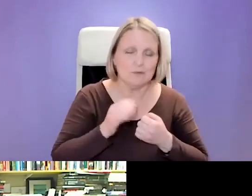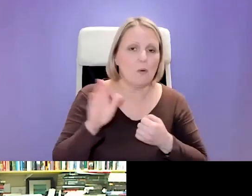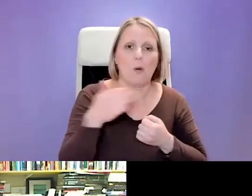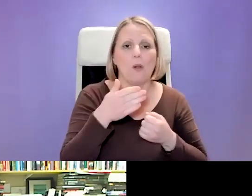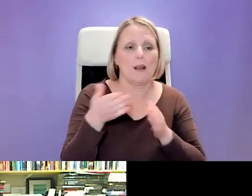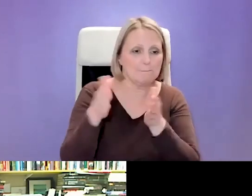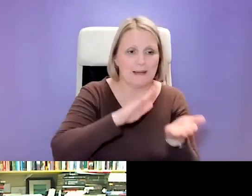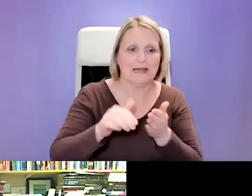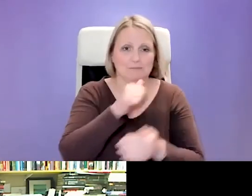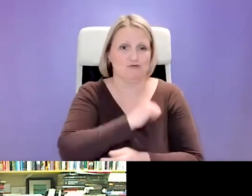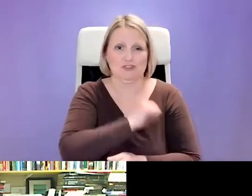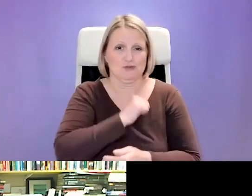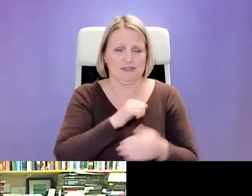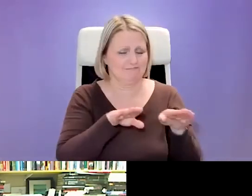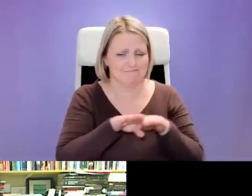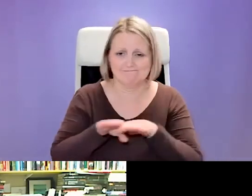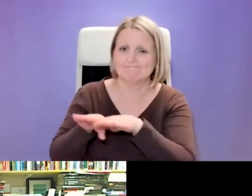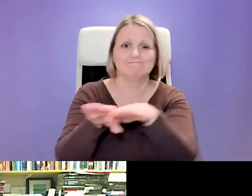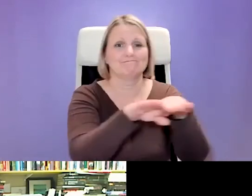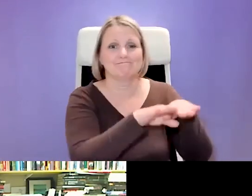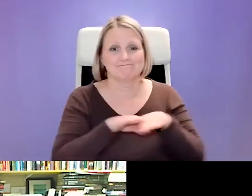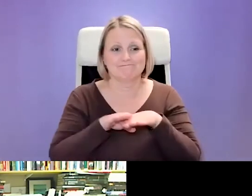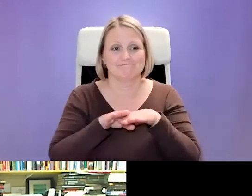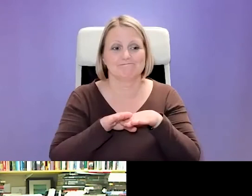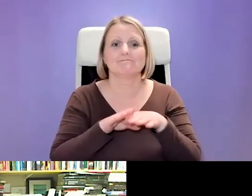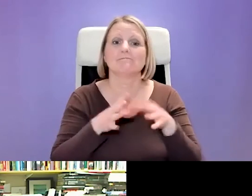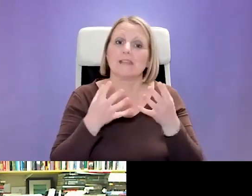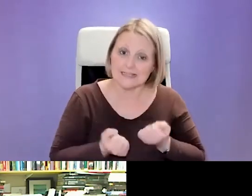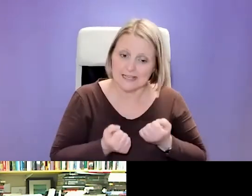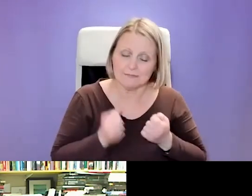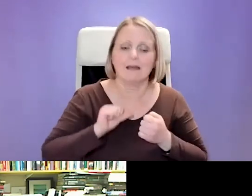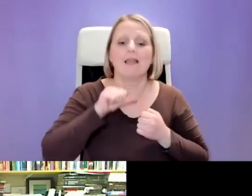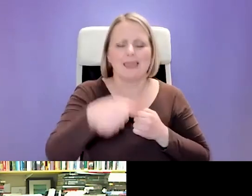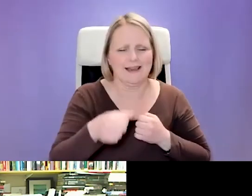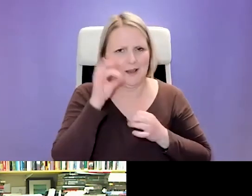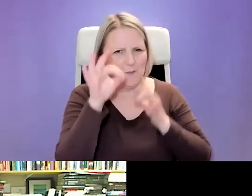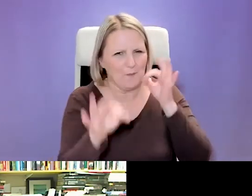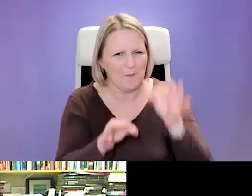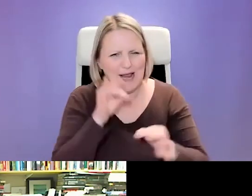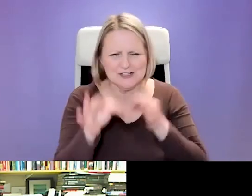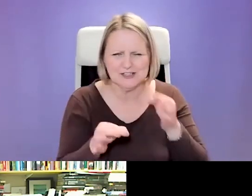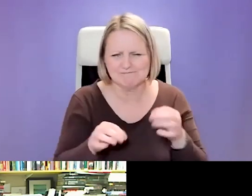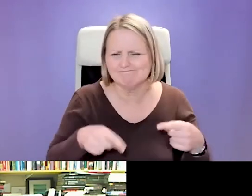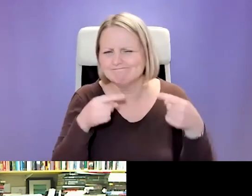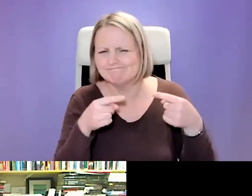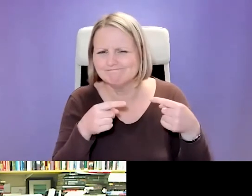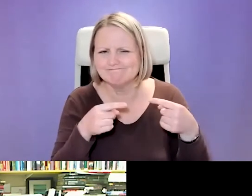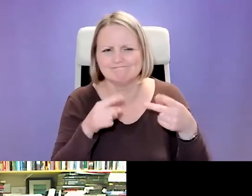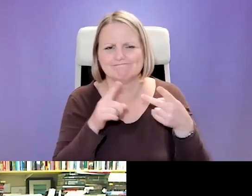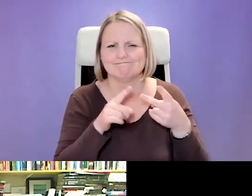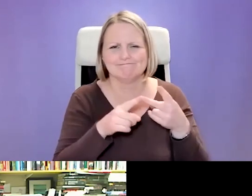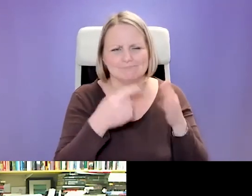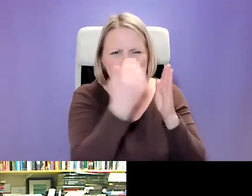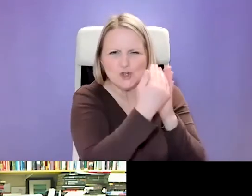then we need to ask further questions that shifts the baseline doctrinal questions that we bring to disability theology